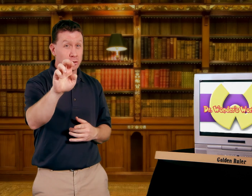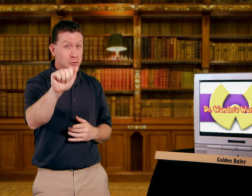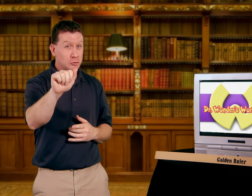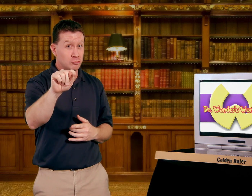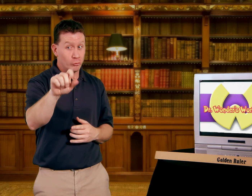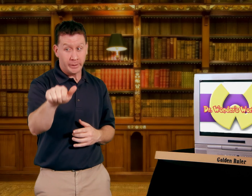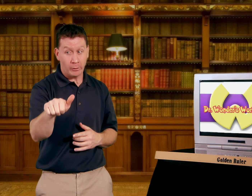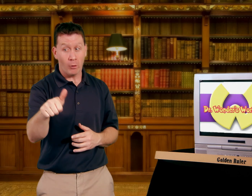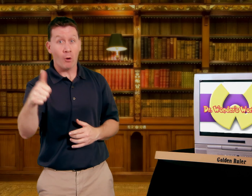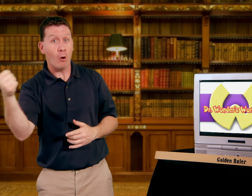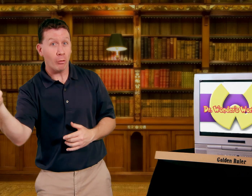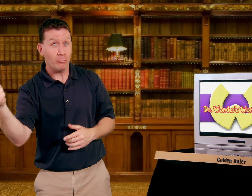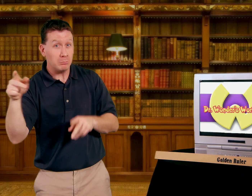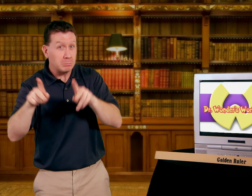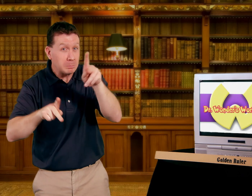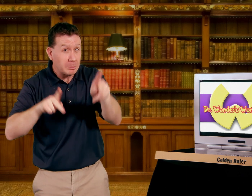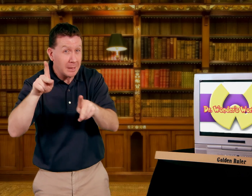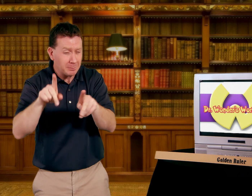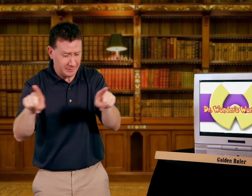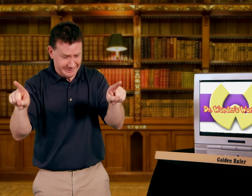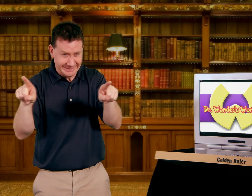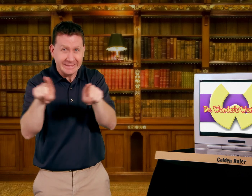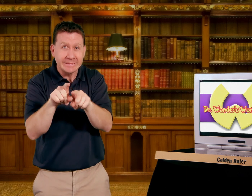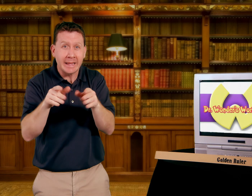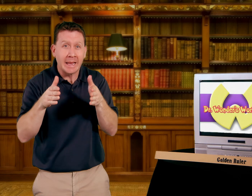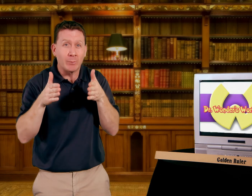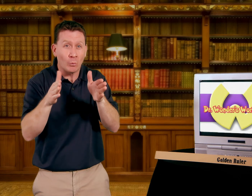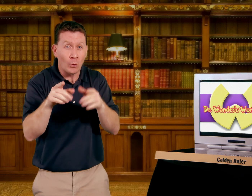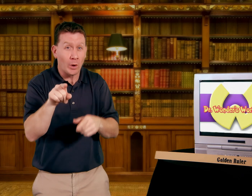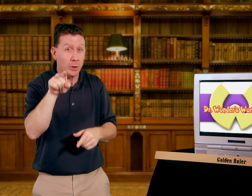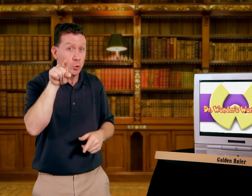ABOUT TREATING OTHER PEOPLE THE SAME WAY